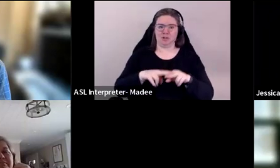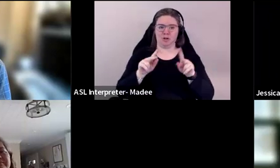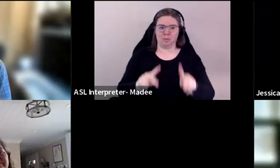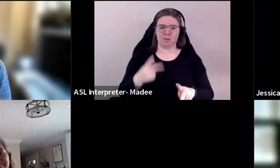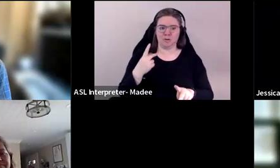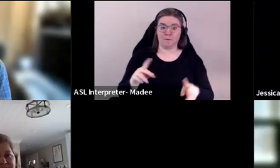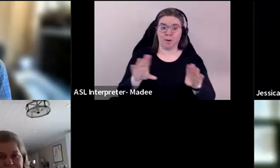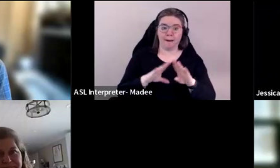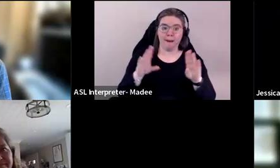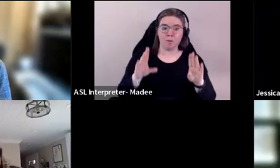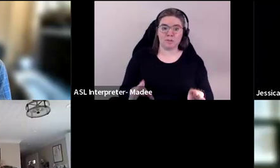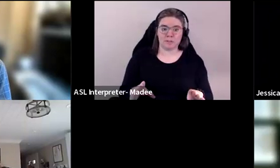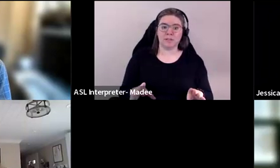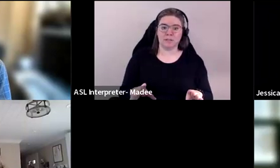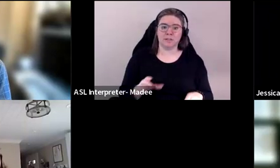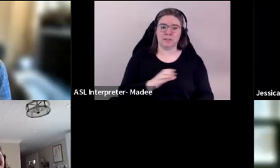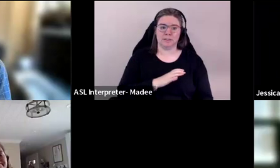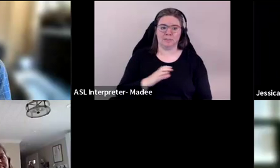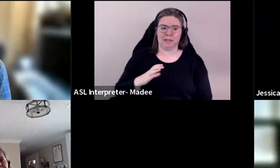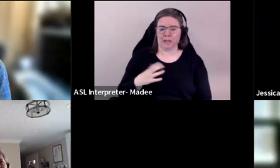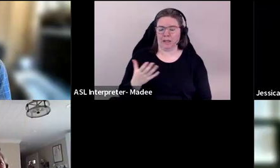Dee Henry they/she Independence Alliance: a Dee Henry they/she Independence Alliance: committee or housing workgroup.